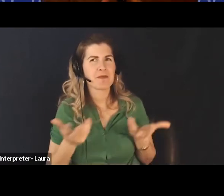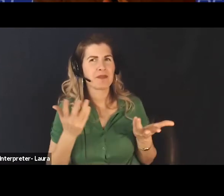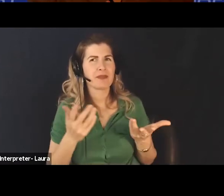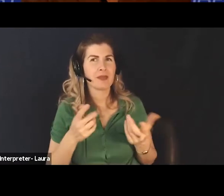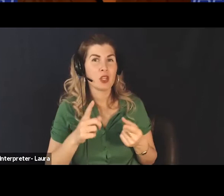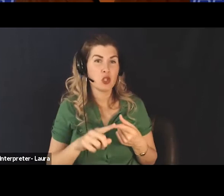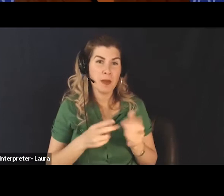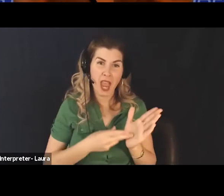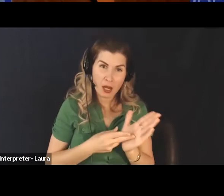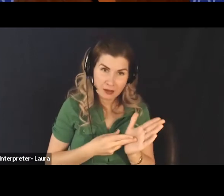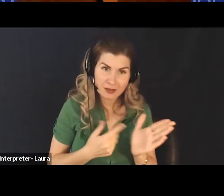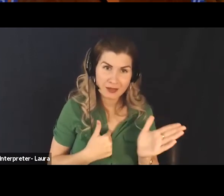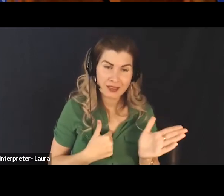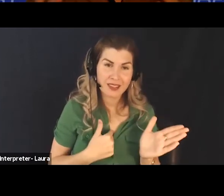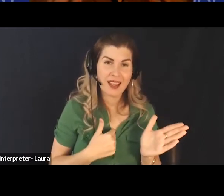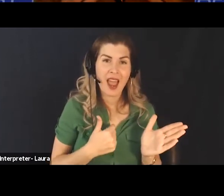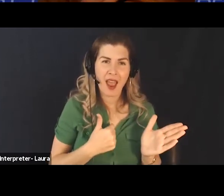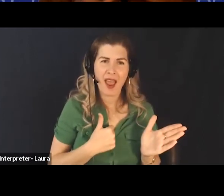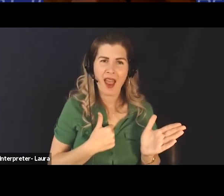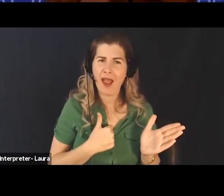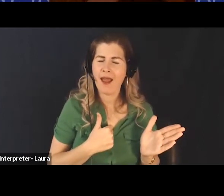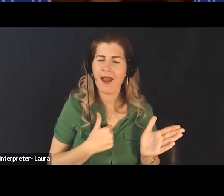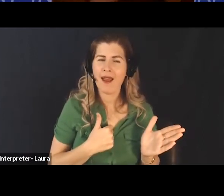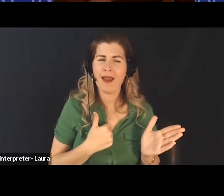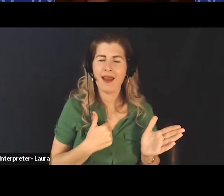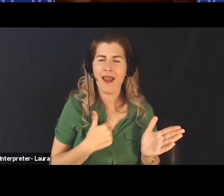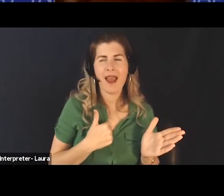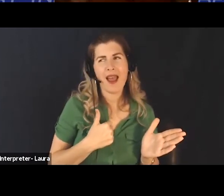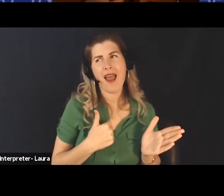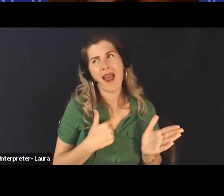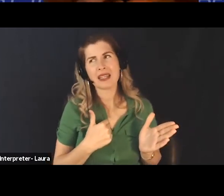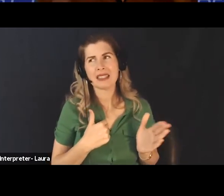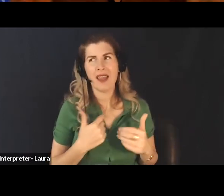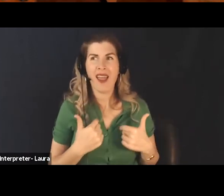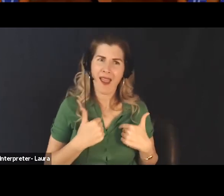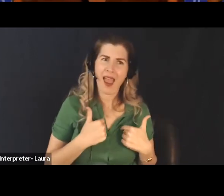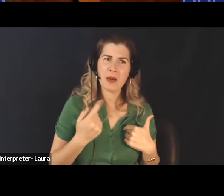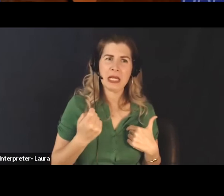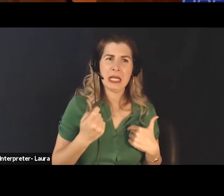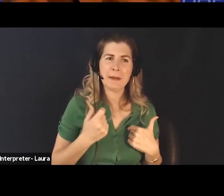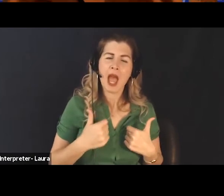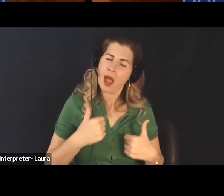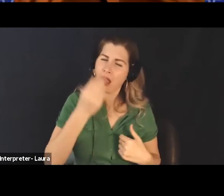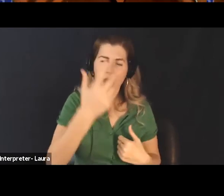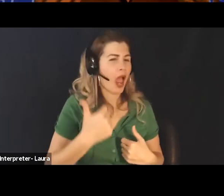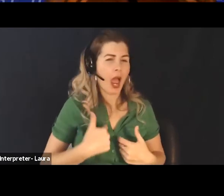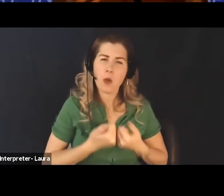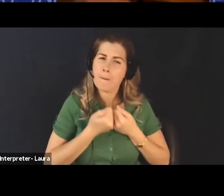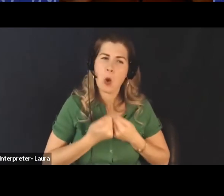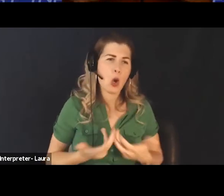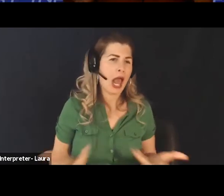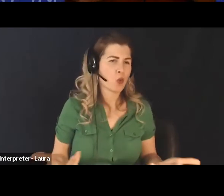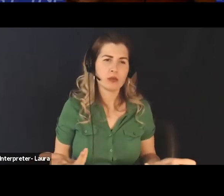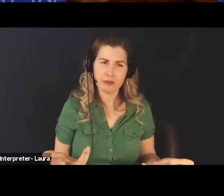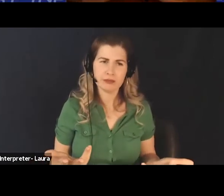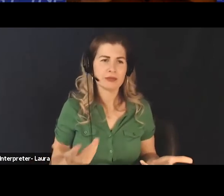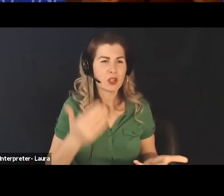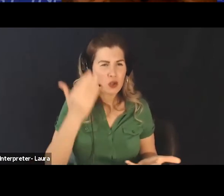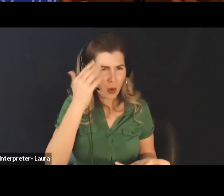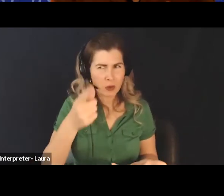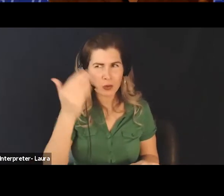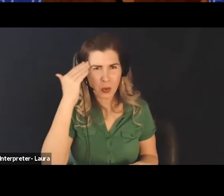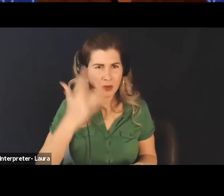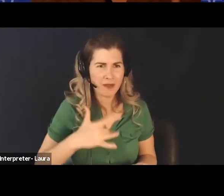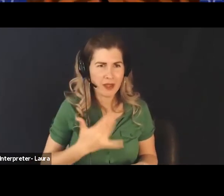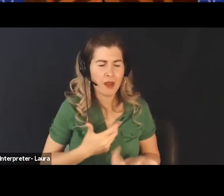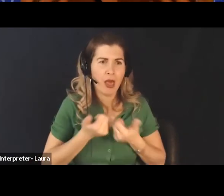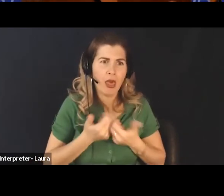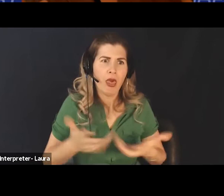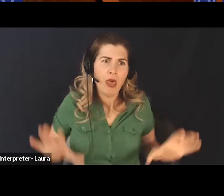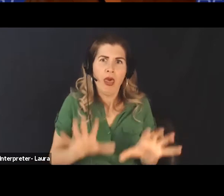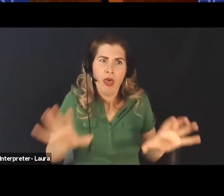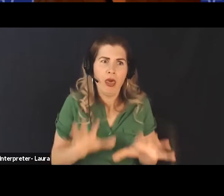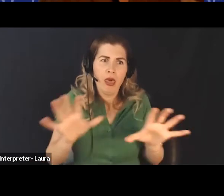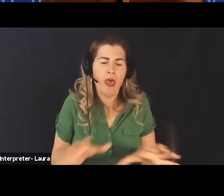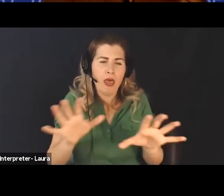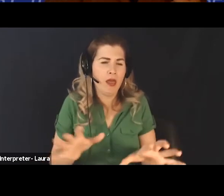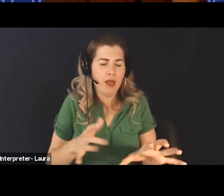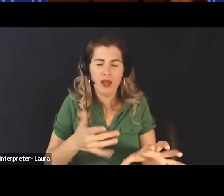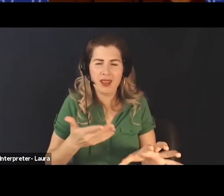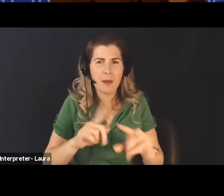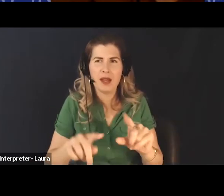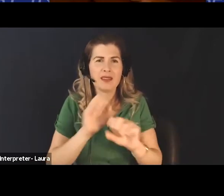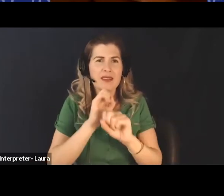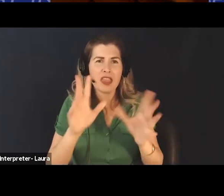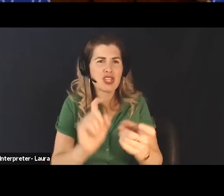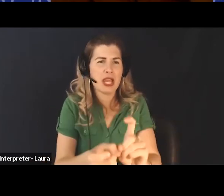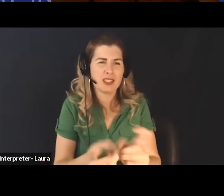I kind of it just to be quite honest, you know, I was experiencing and I think I you know I was experiencing quite a bit of burnout and burnout is that feeling that like you're working really hard but nothing is really changing and like you can't keep